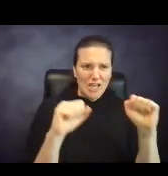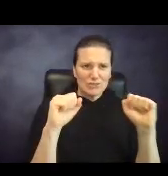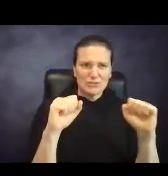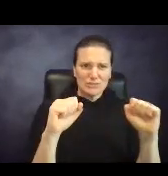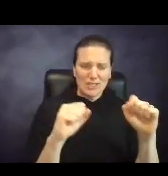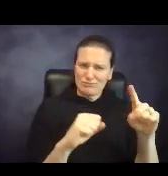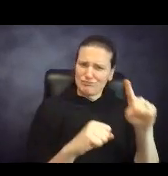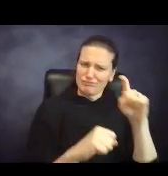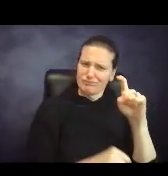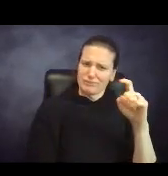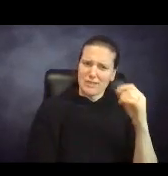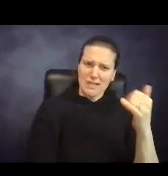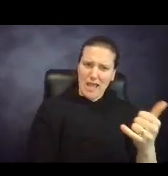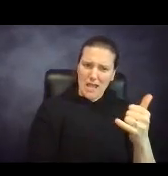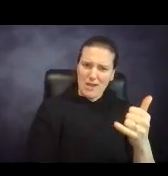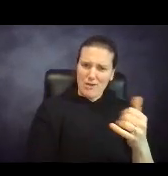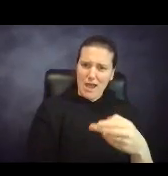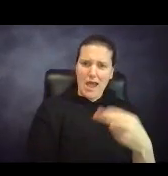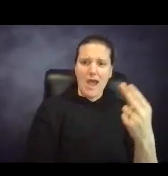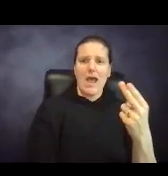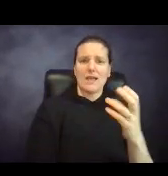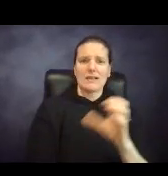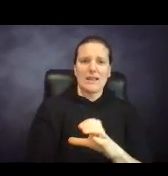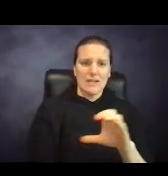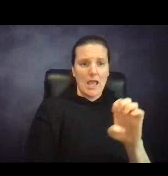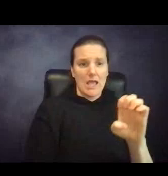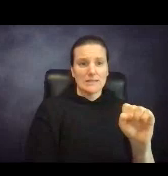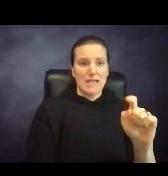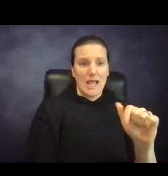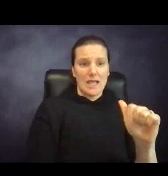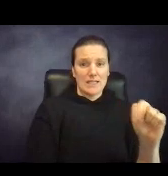But now, now they're talking to me about maybe getting on a statin. That's the loss of estrogen.